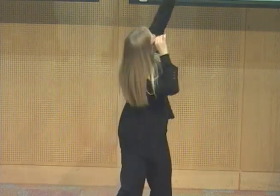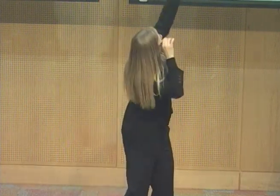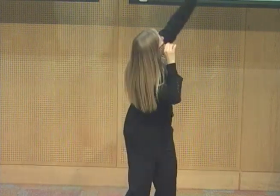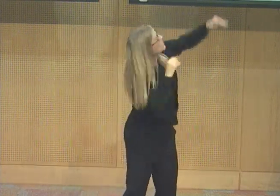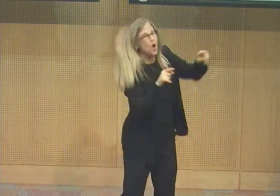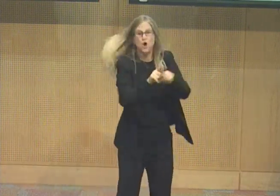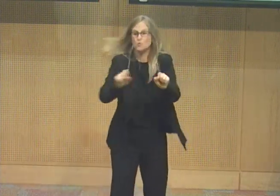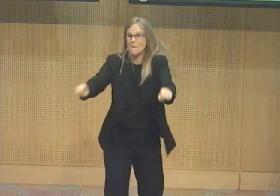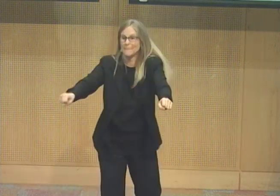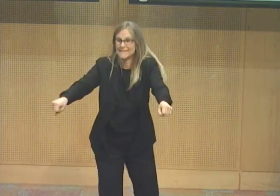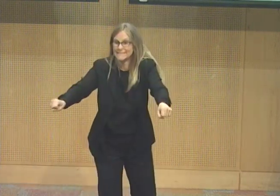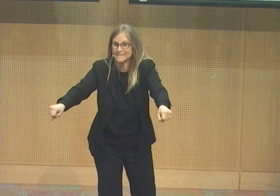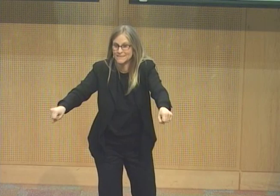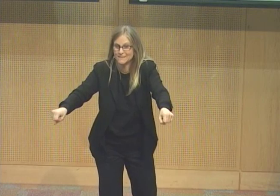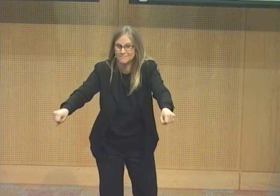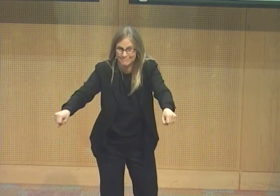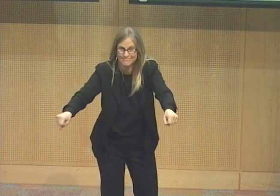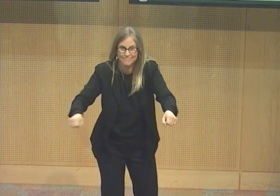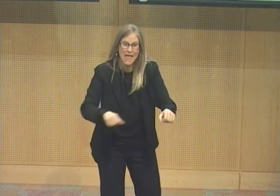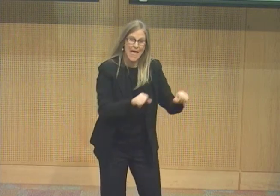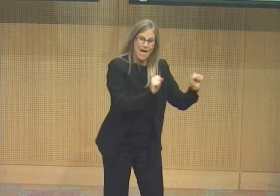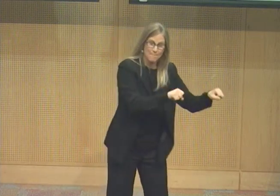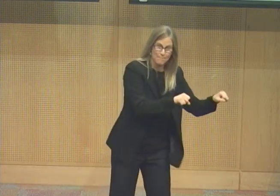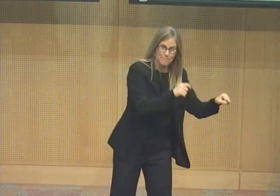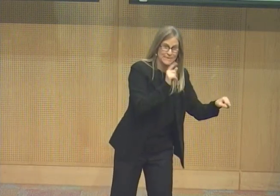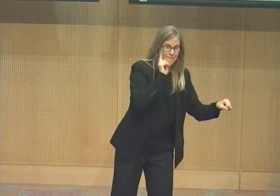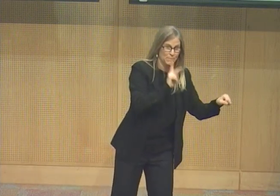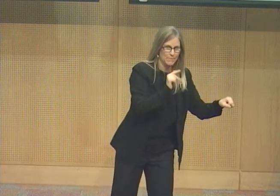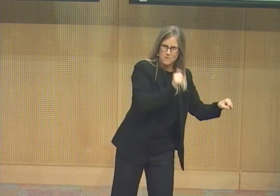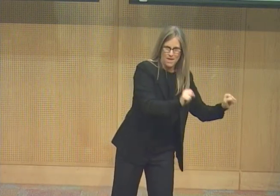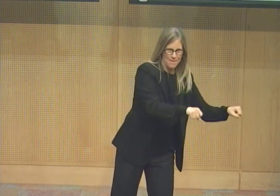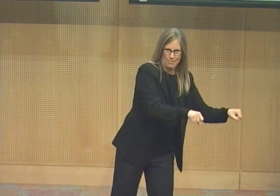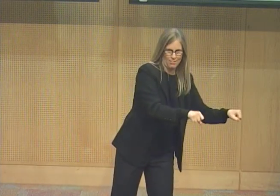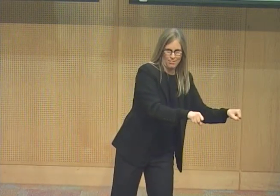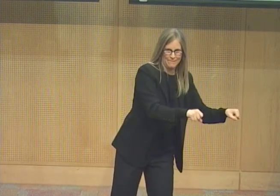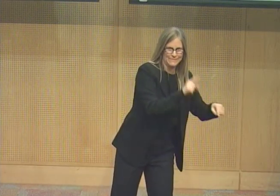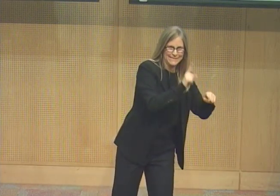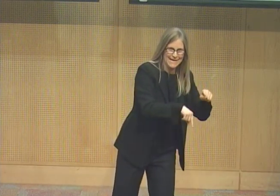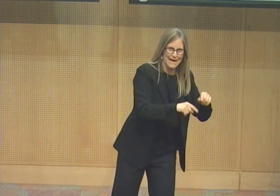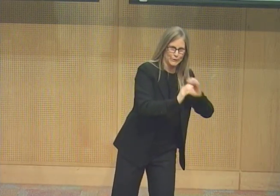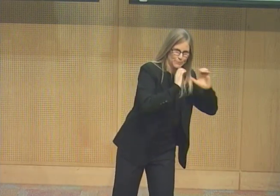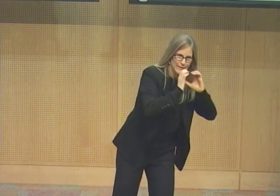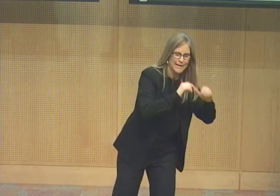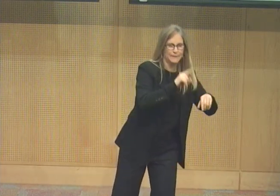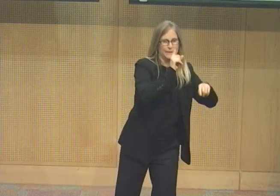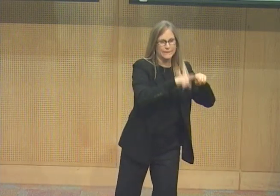with "smiles" and "hope," "secure," and "energetic" being positive characteristics.